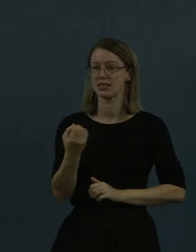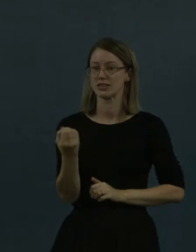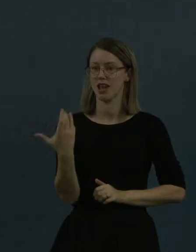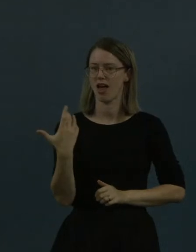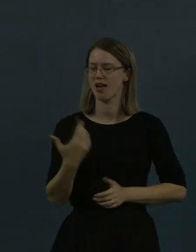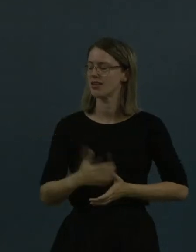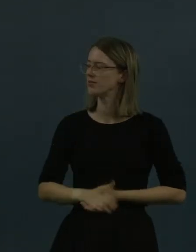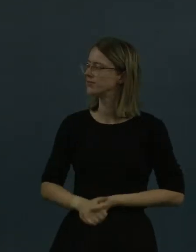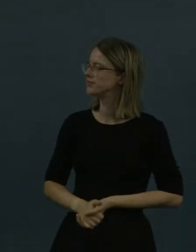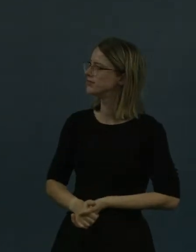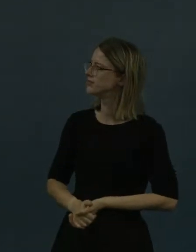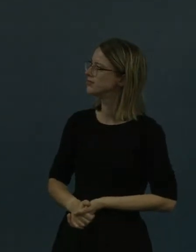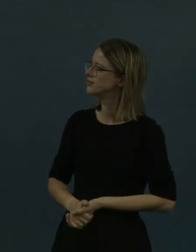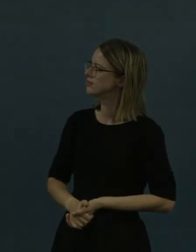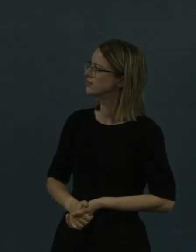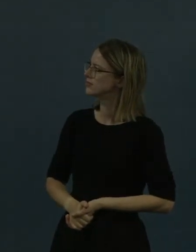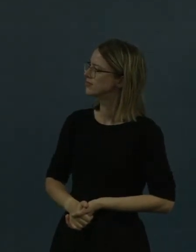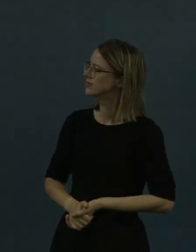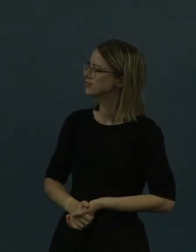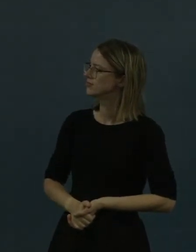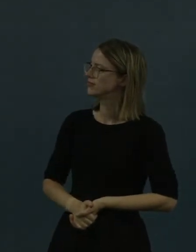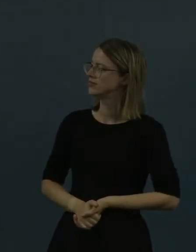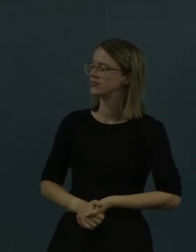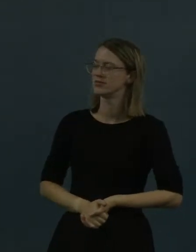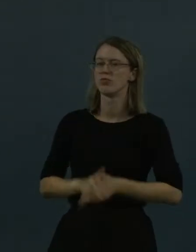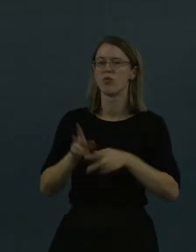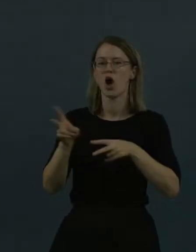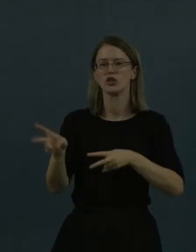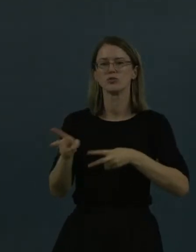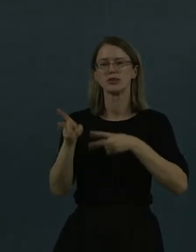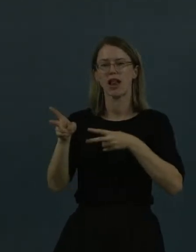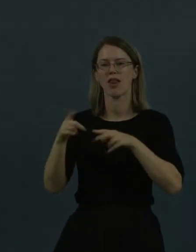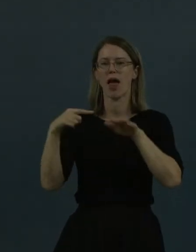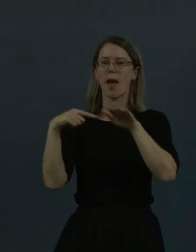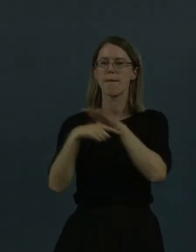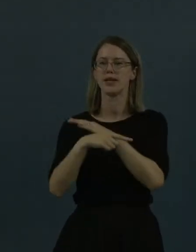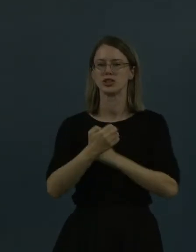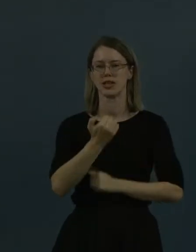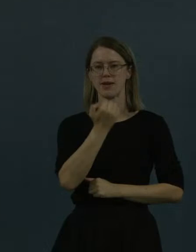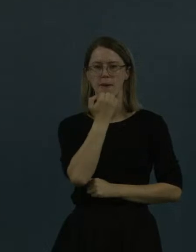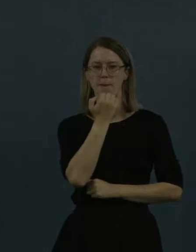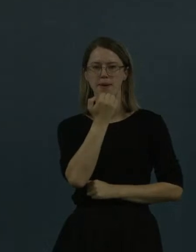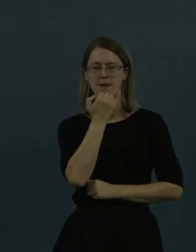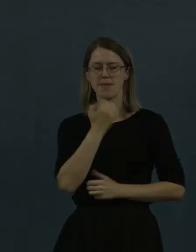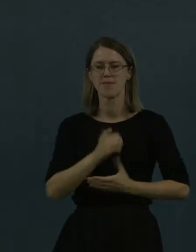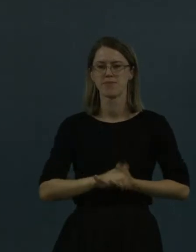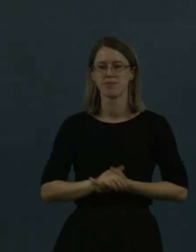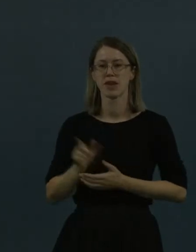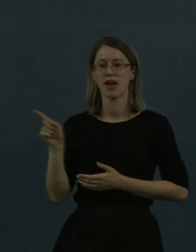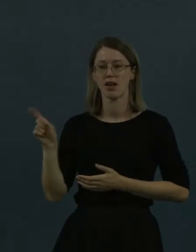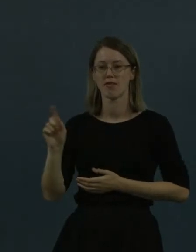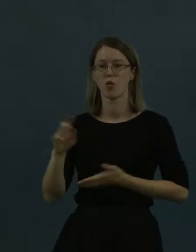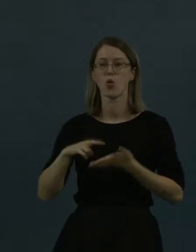then move to the next slide - this slide shows hospital